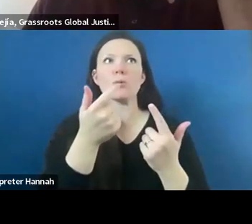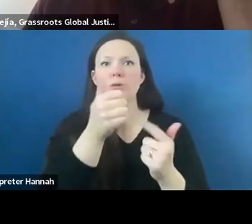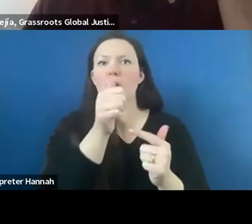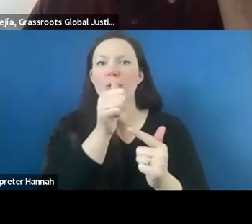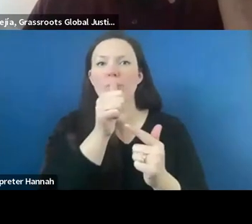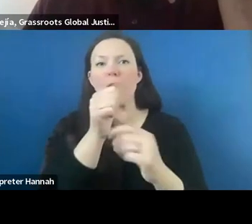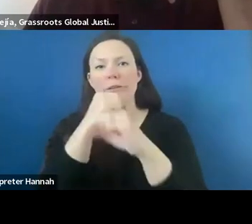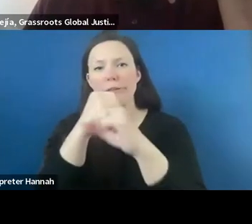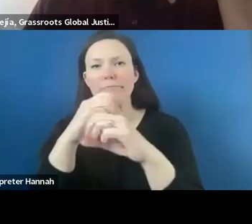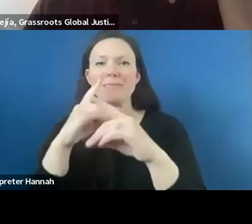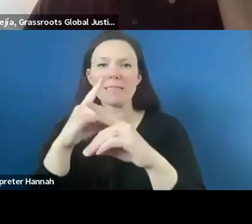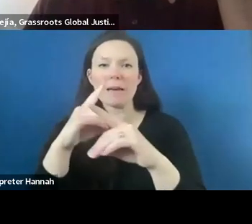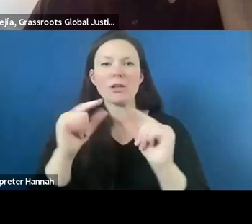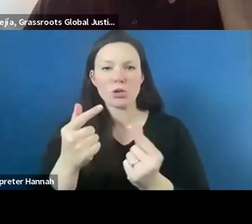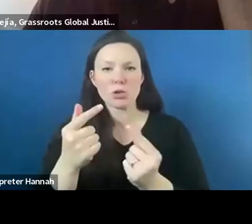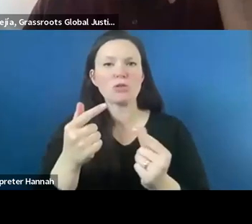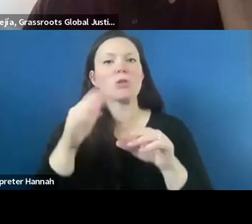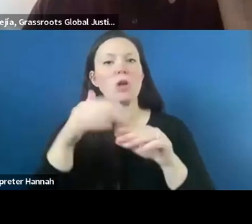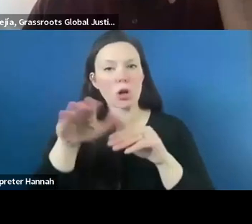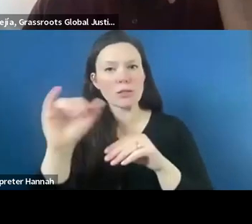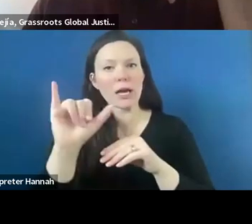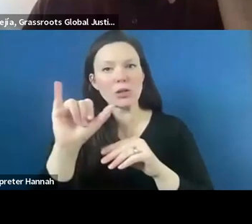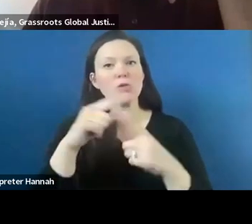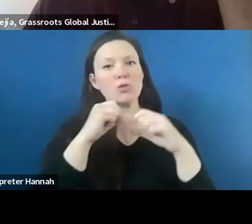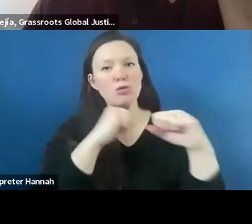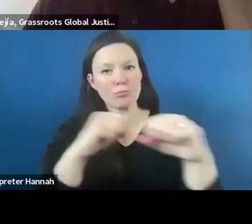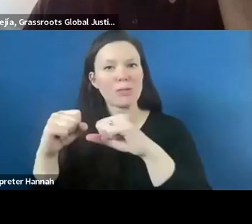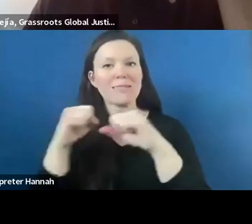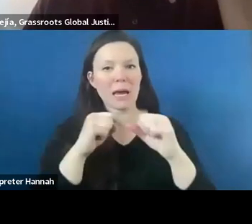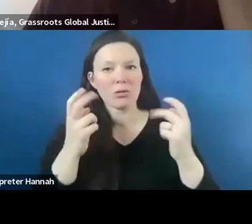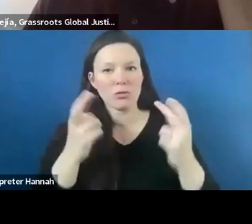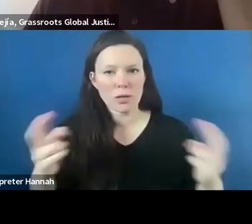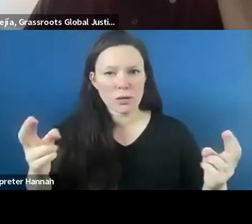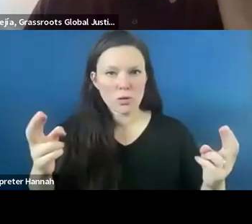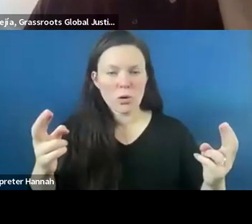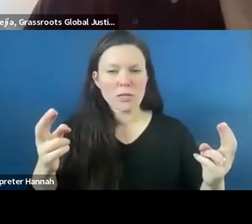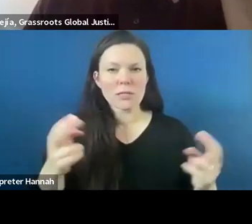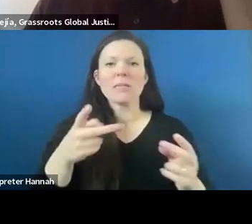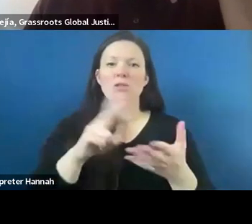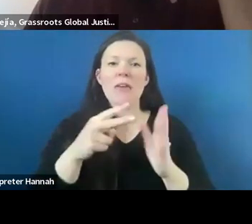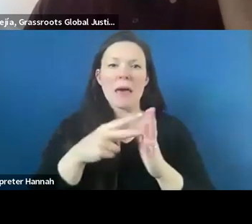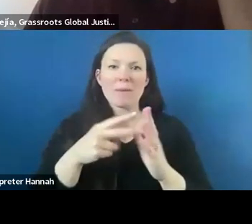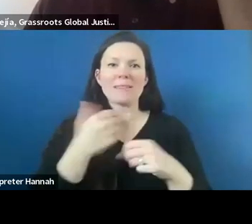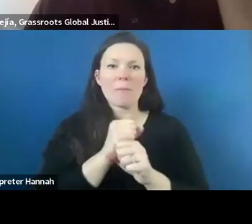which are also deployed to protect these interests and which play a role in fueling conflict and violence